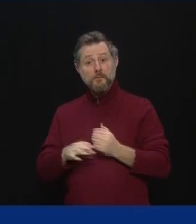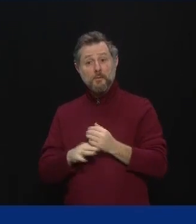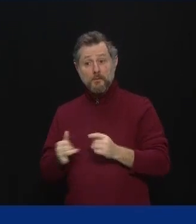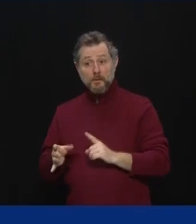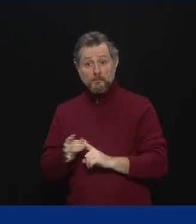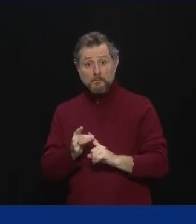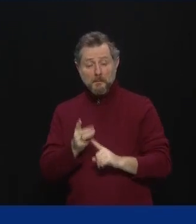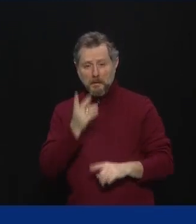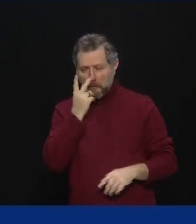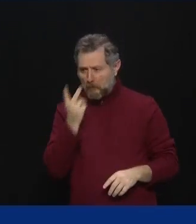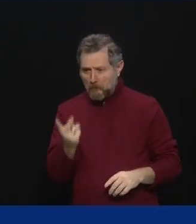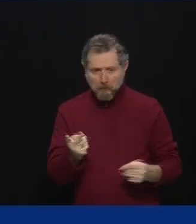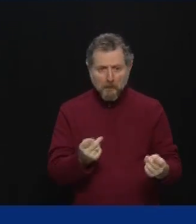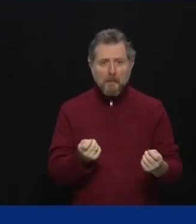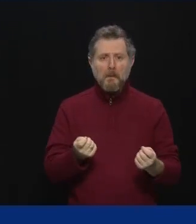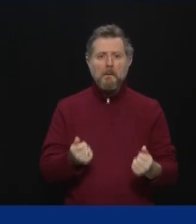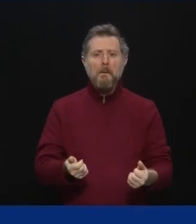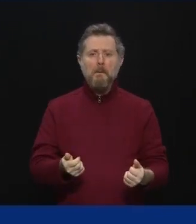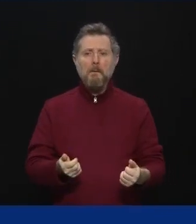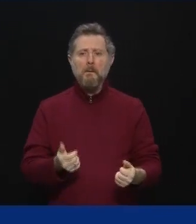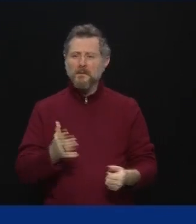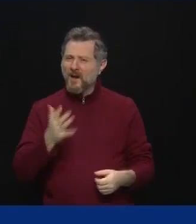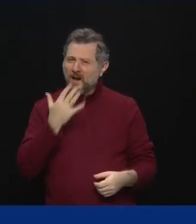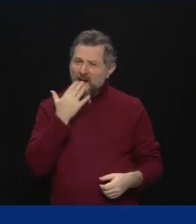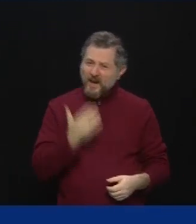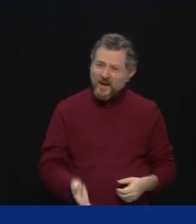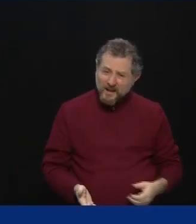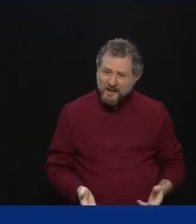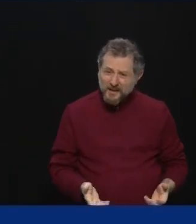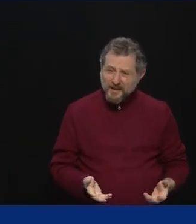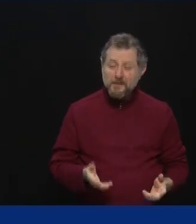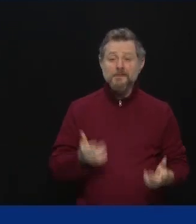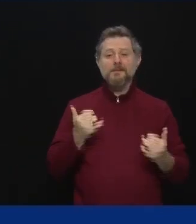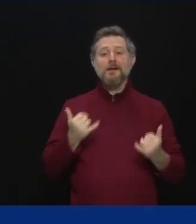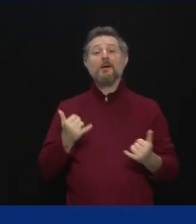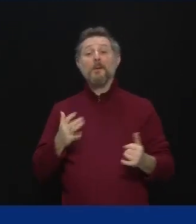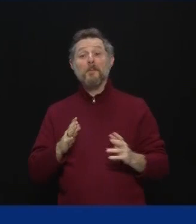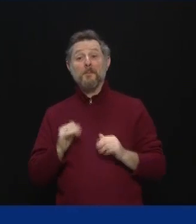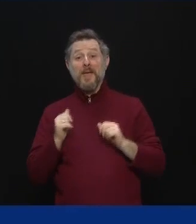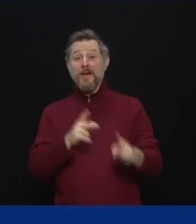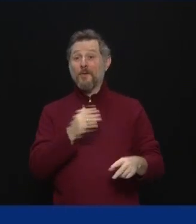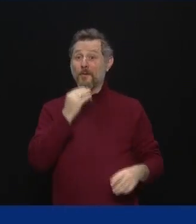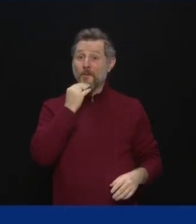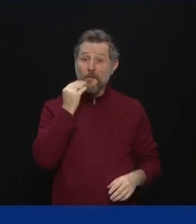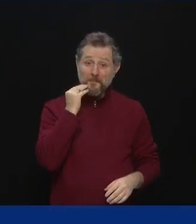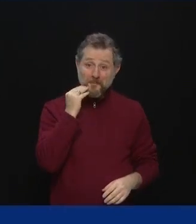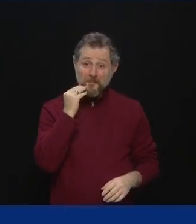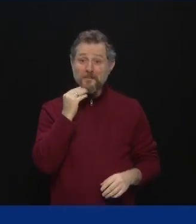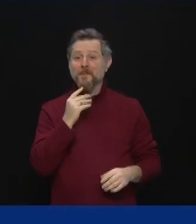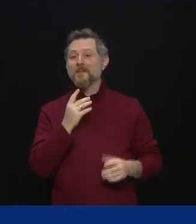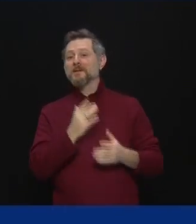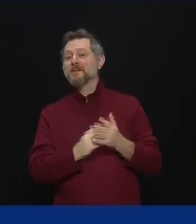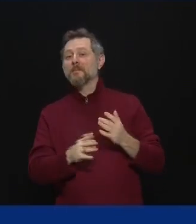NUMBER OF INDIVIDUALS, SAME HAD FEW CASES IN SCHOOLS, WHICH HAS BEEN A BLESSING.